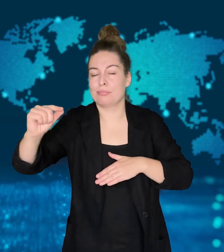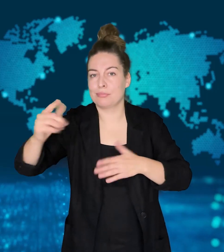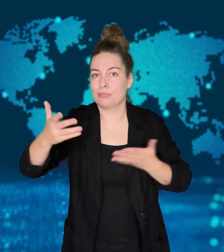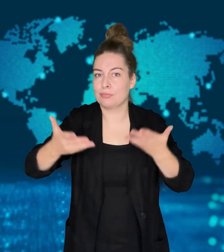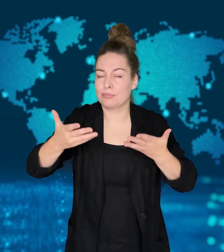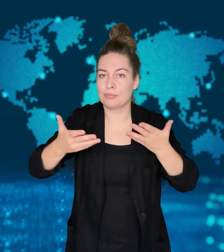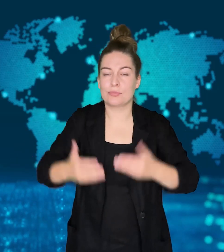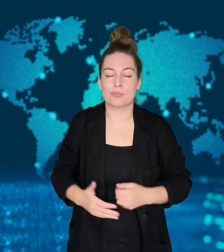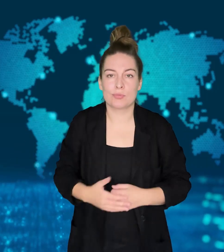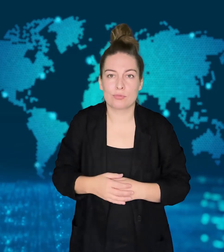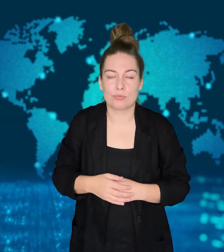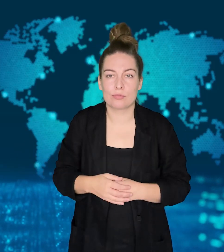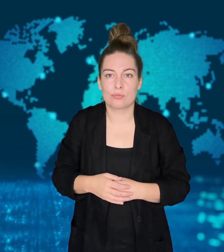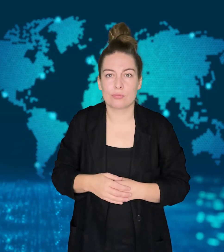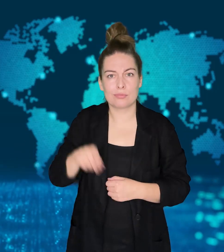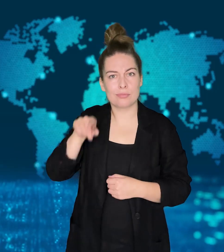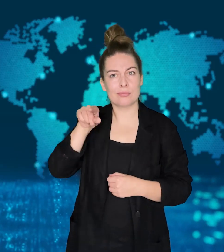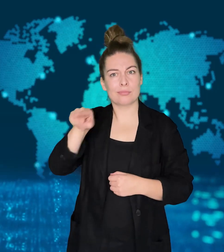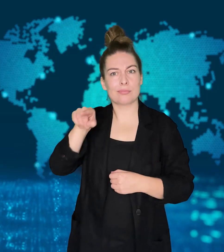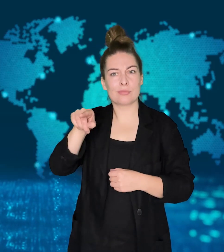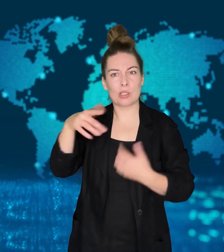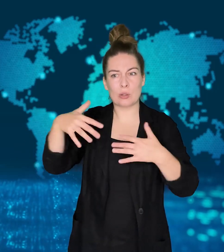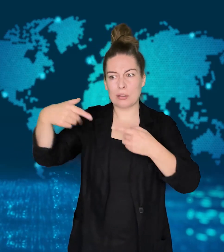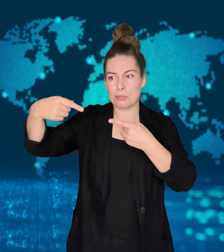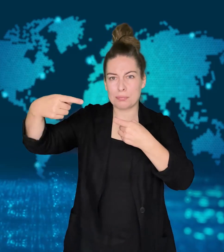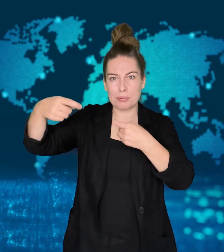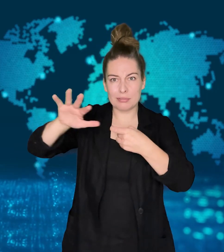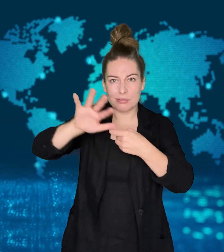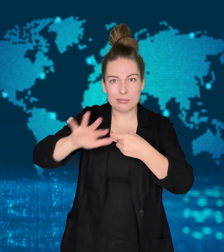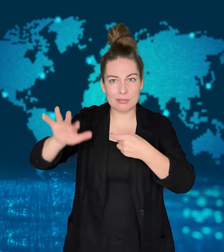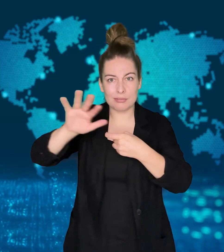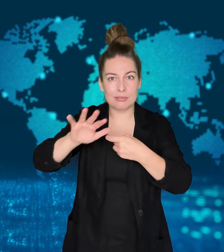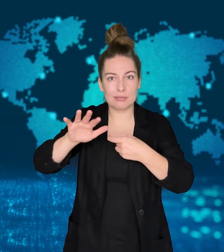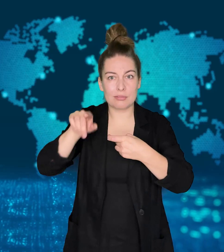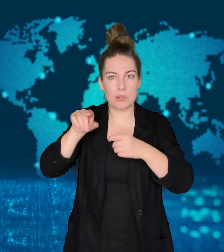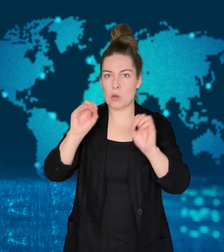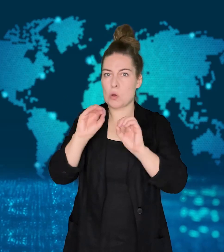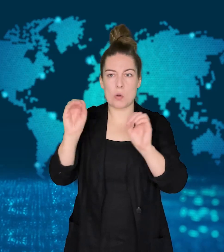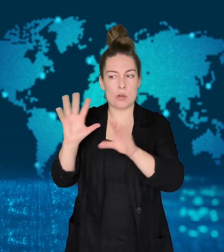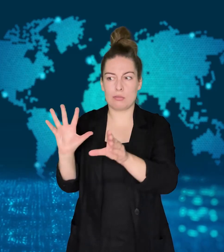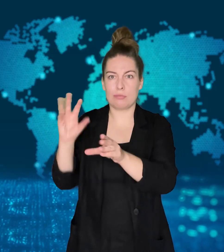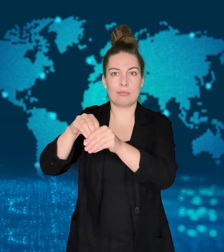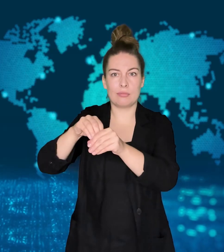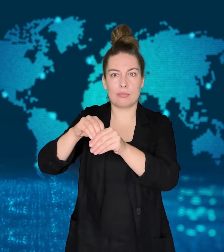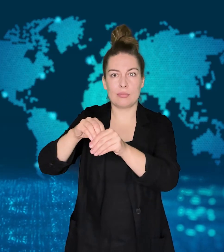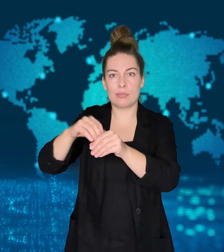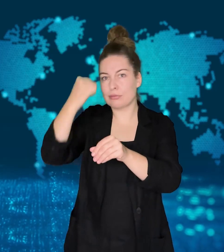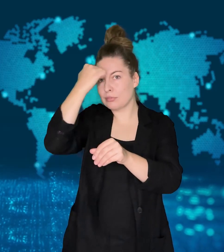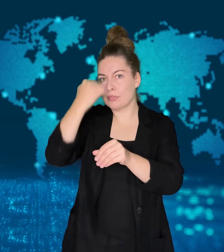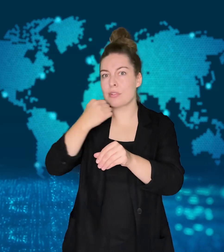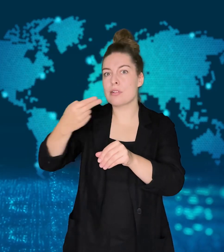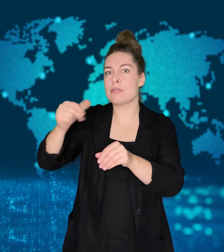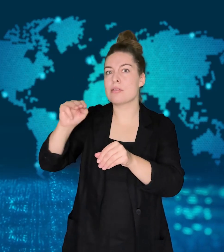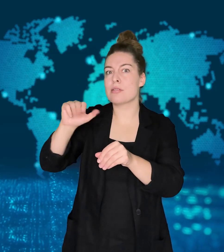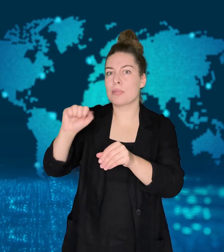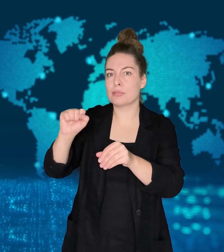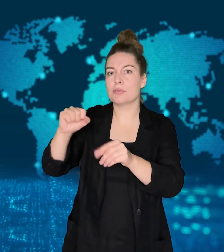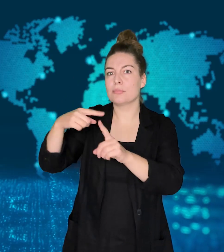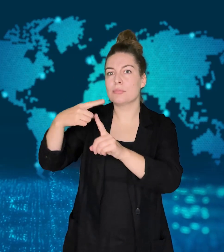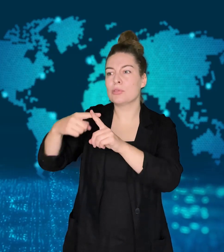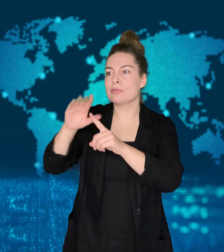The fighting happening on the border is not the scale of